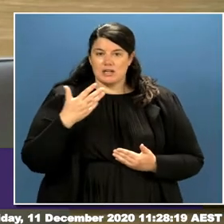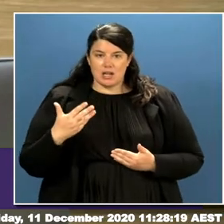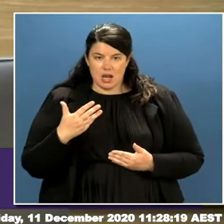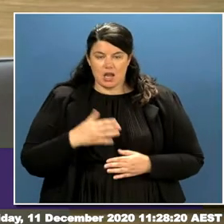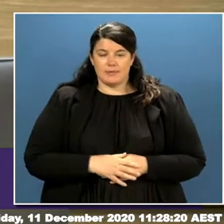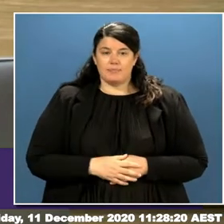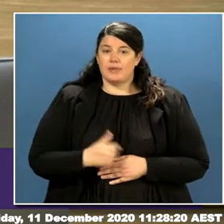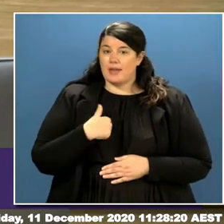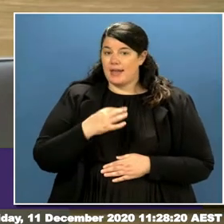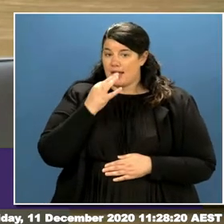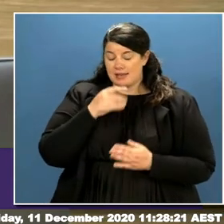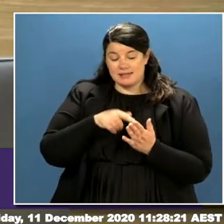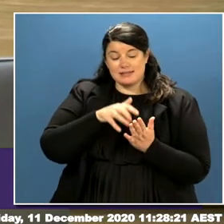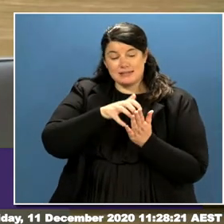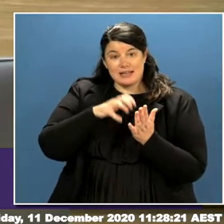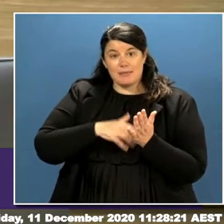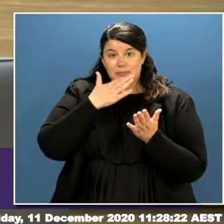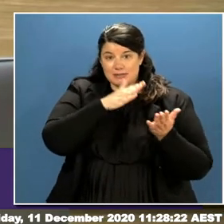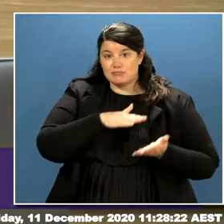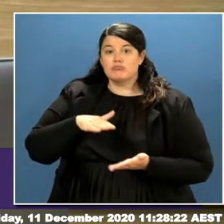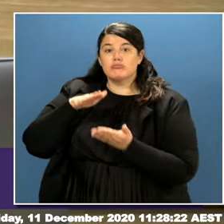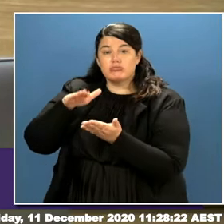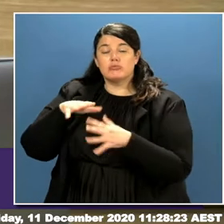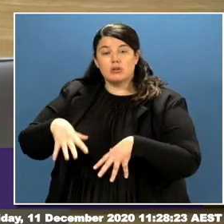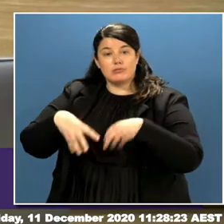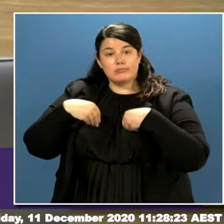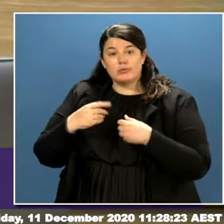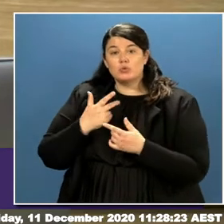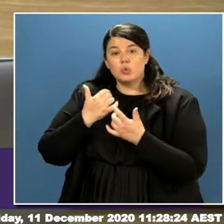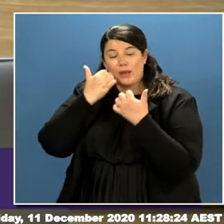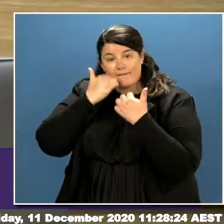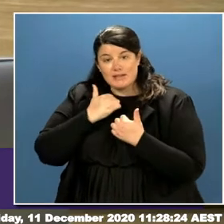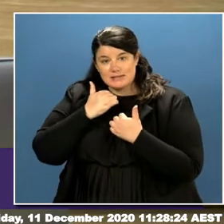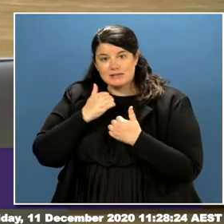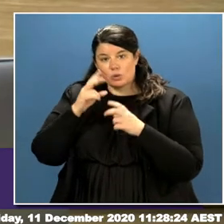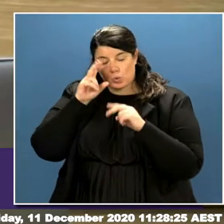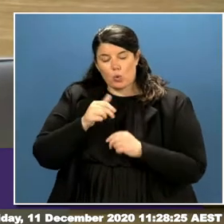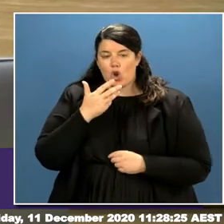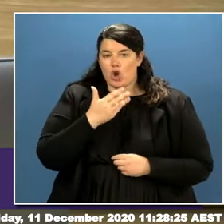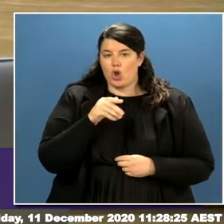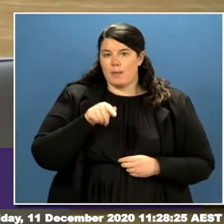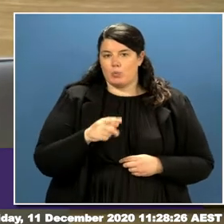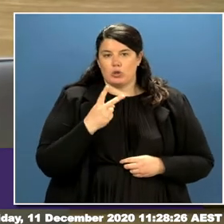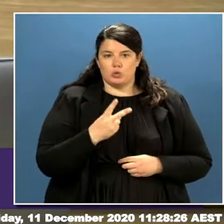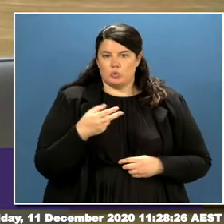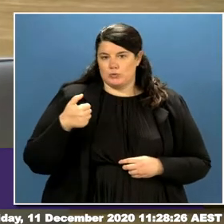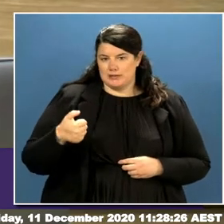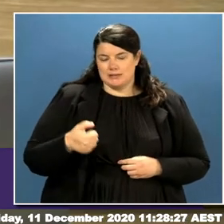I ask that Ms Fullwood's statement be tendered into evidence and that it be marked Exhibit 9.26.